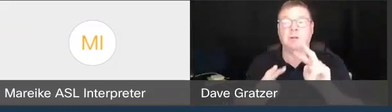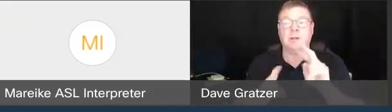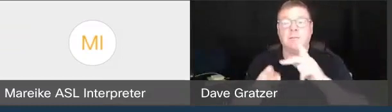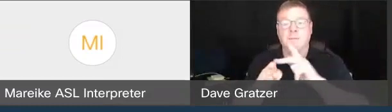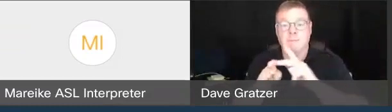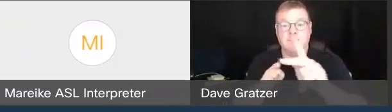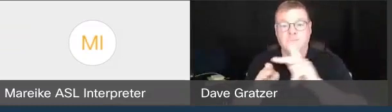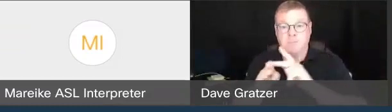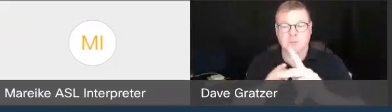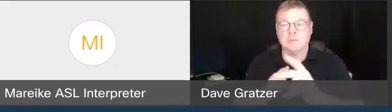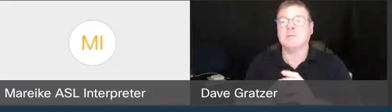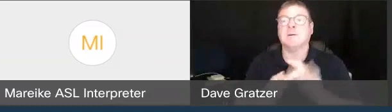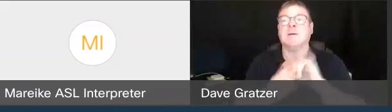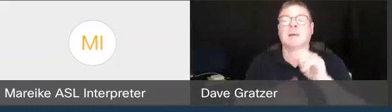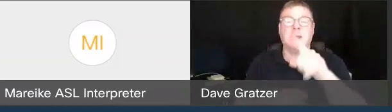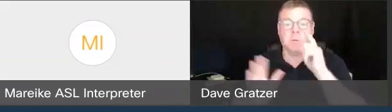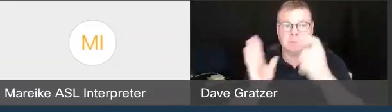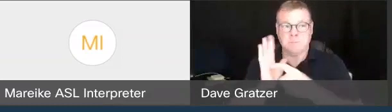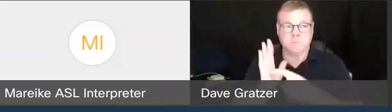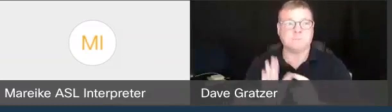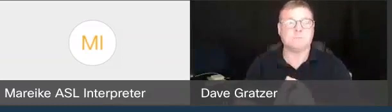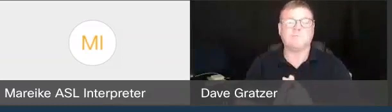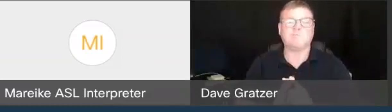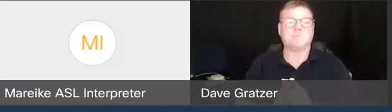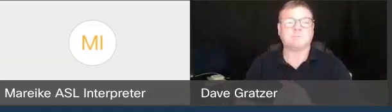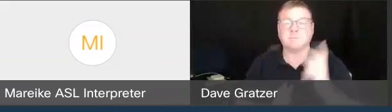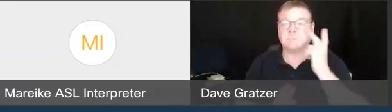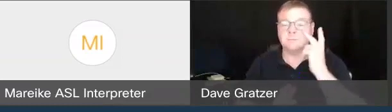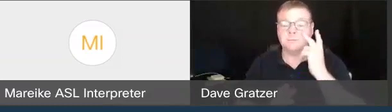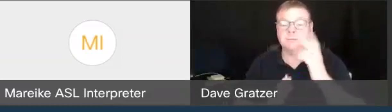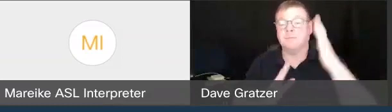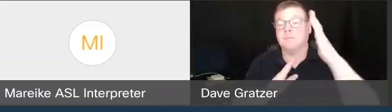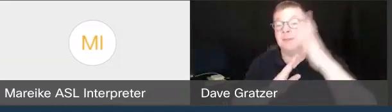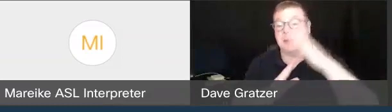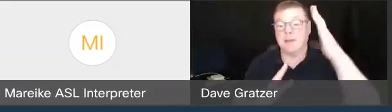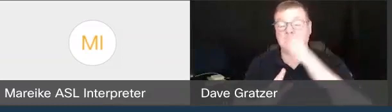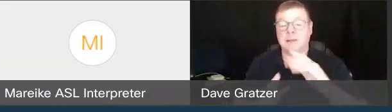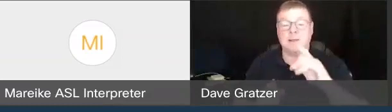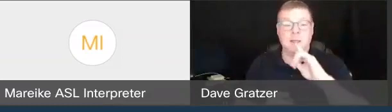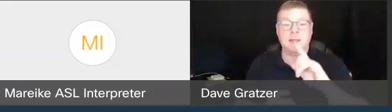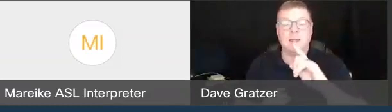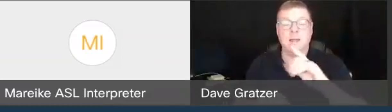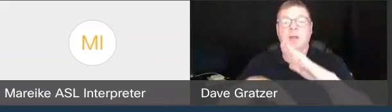affiliations that you identified. Let's see our top affiliations is actually probation and parole